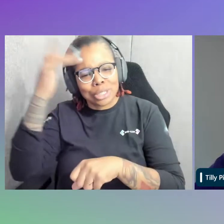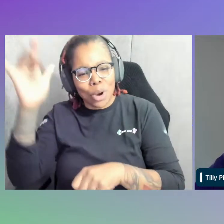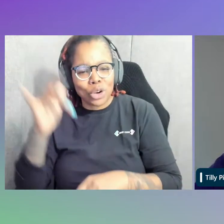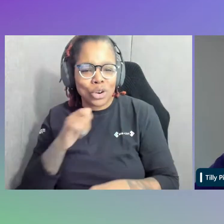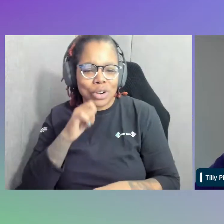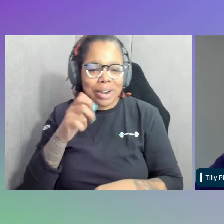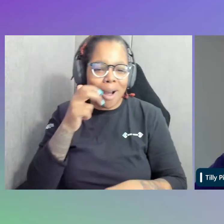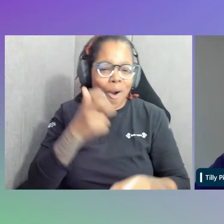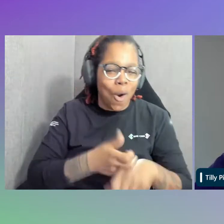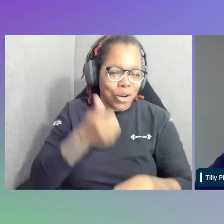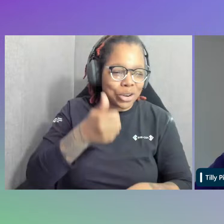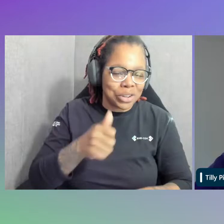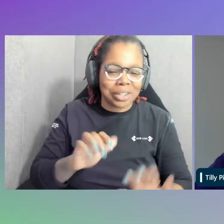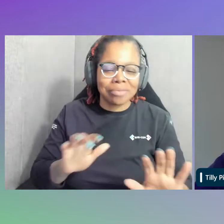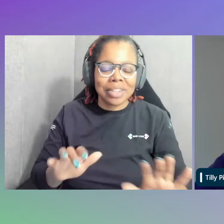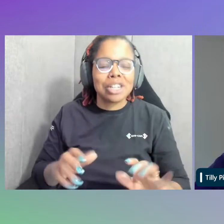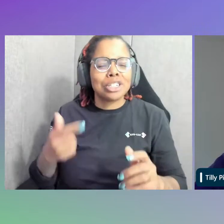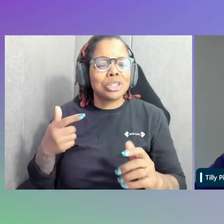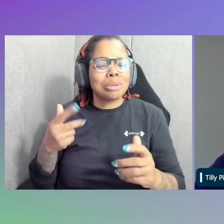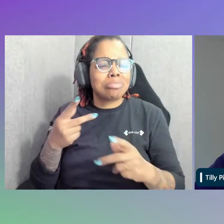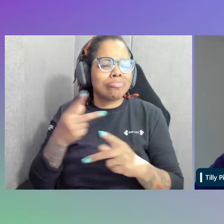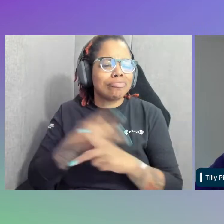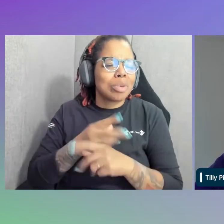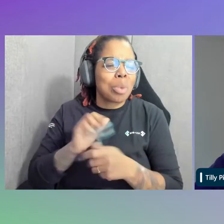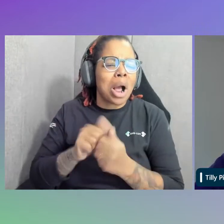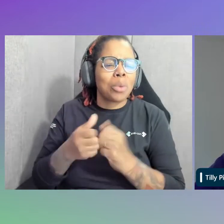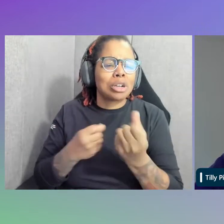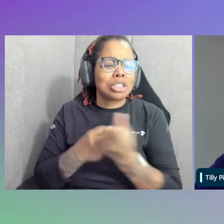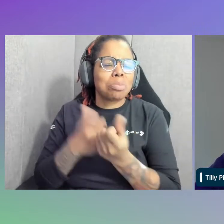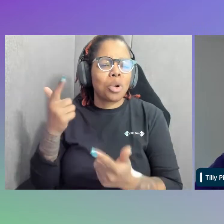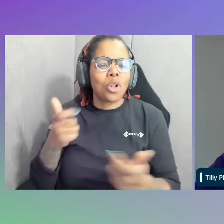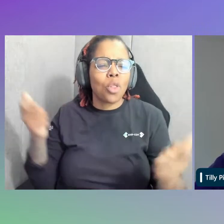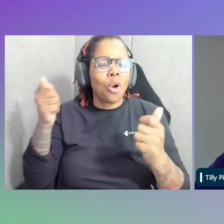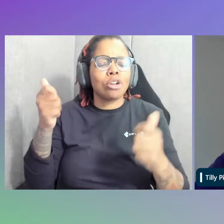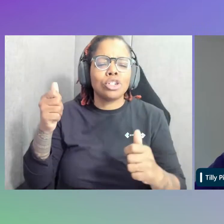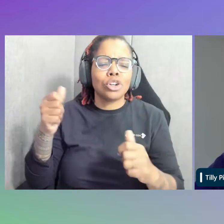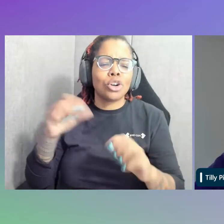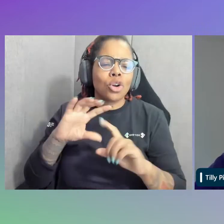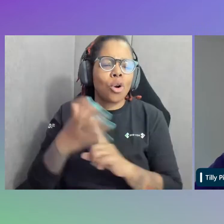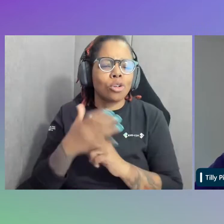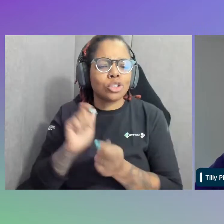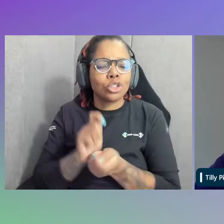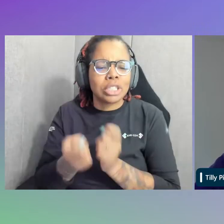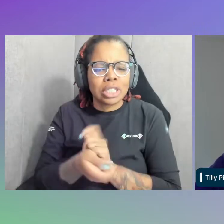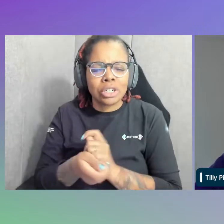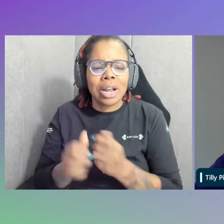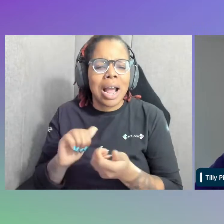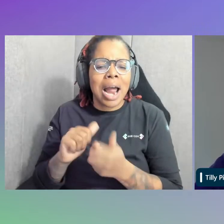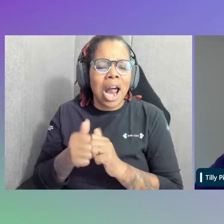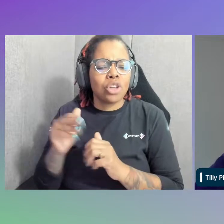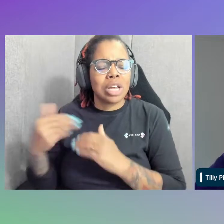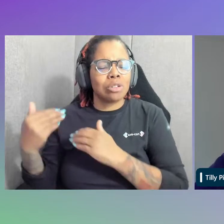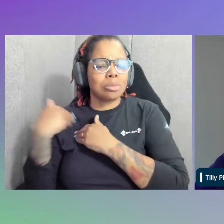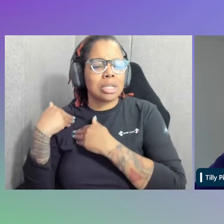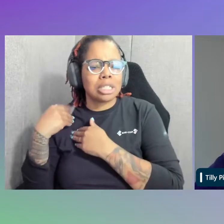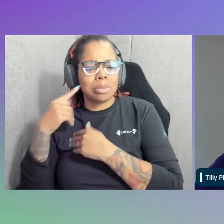culture changes or larger things that will eventually put that responsibility on every person